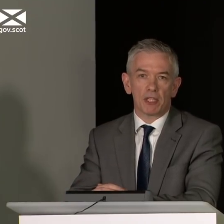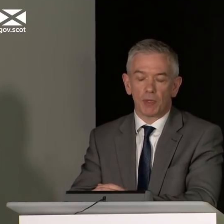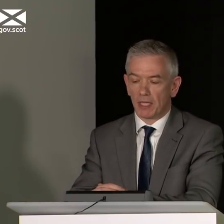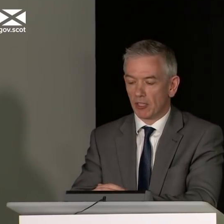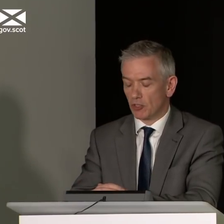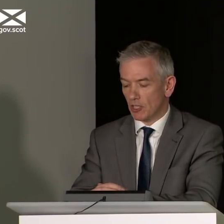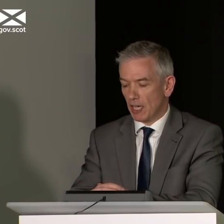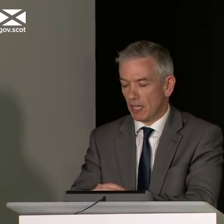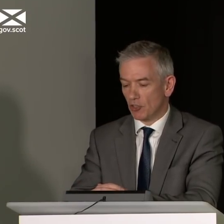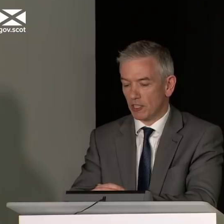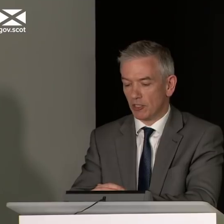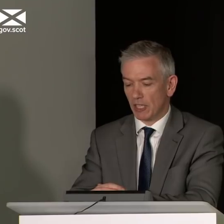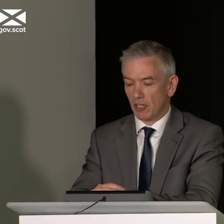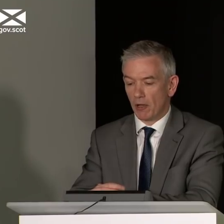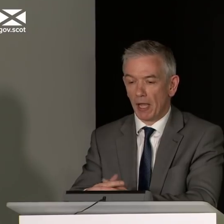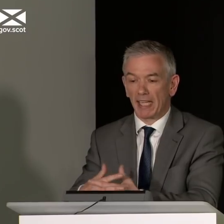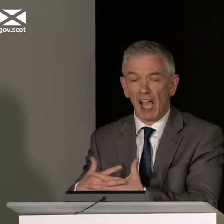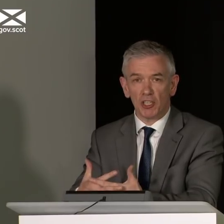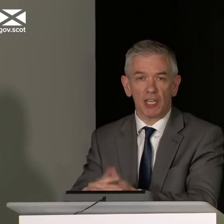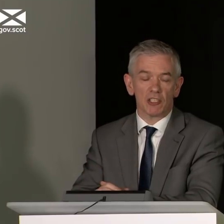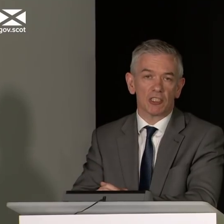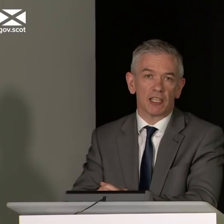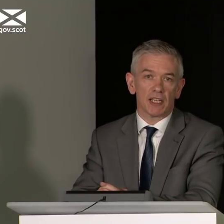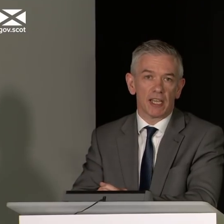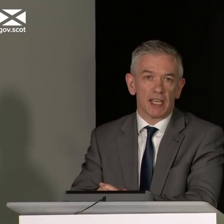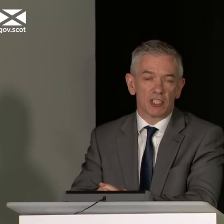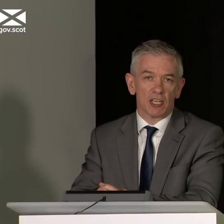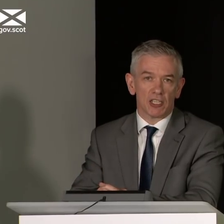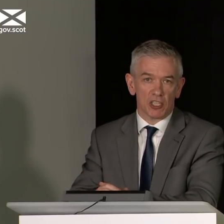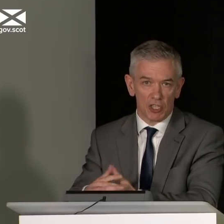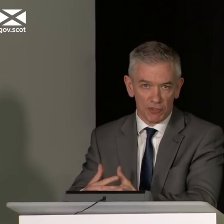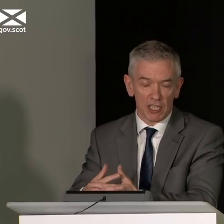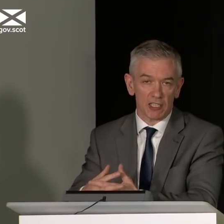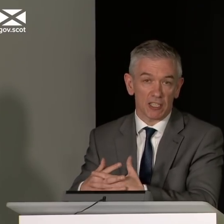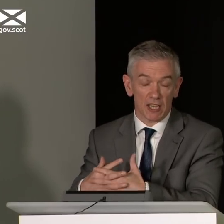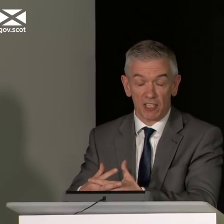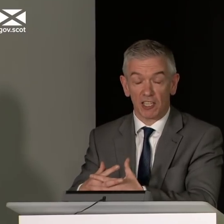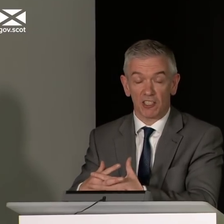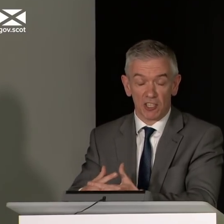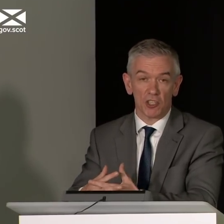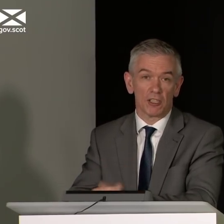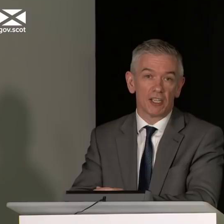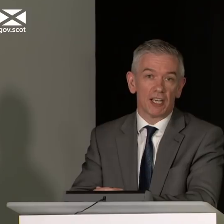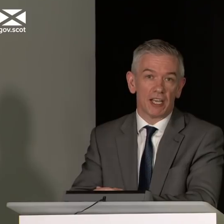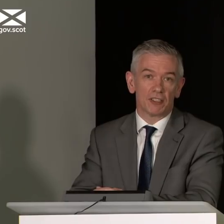best way that I could tried to get an accurate answer to that is to ask the Chief Statistician